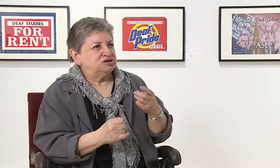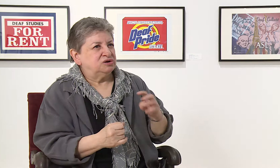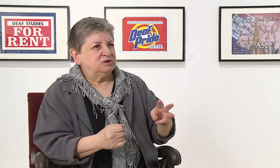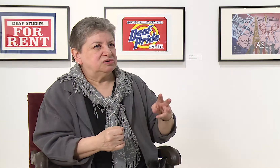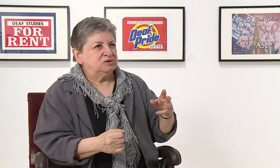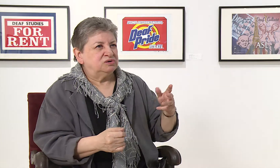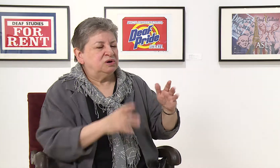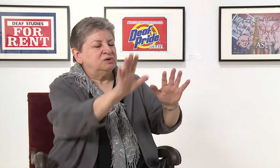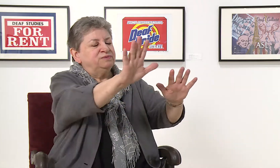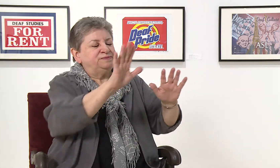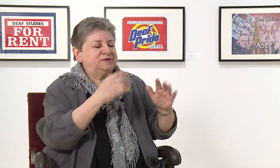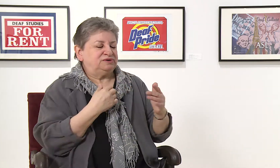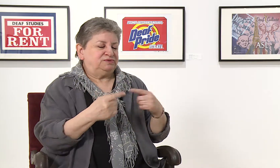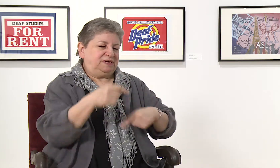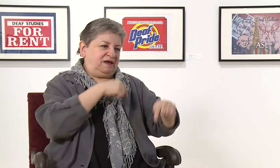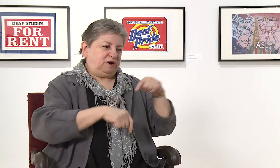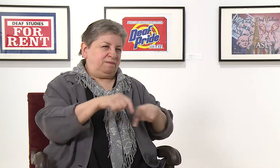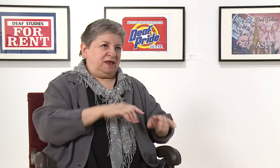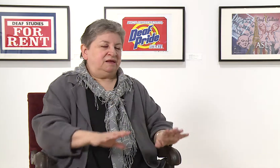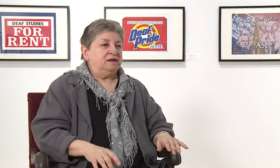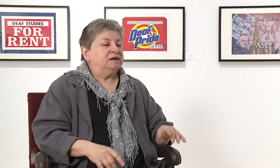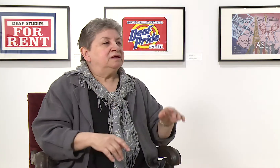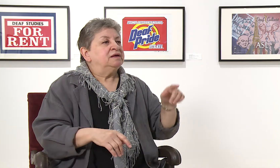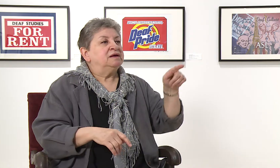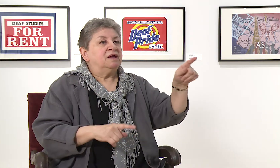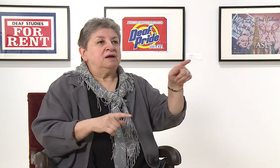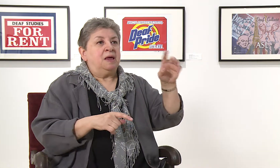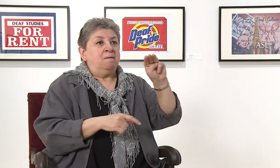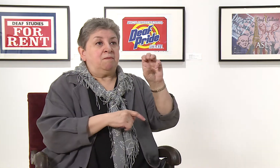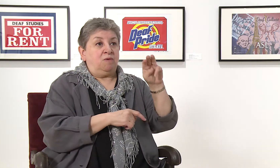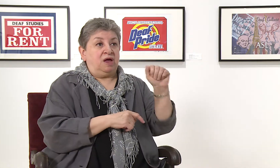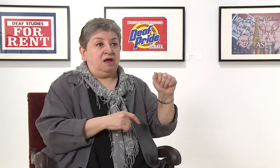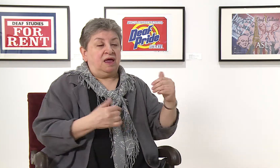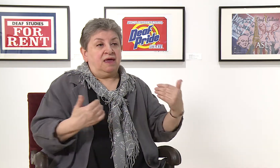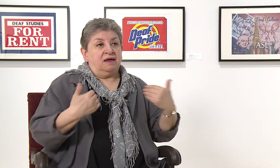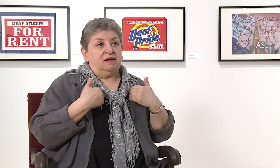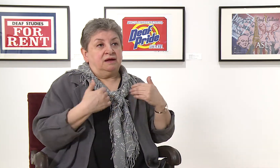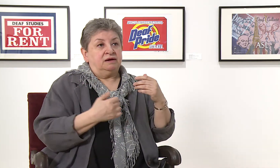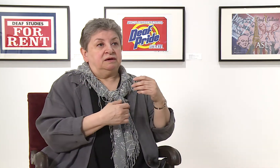was someone I reached out to about having a Deaf Art exhibit.